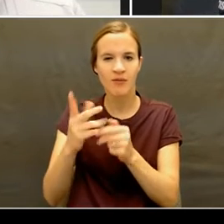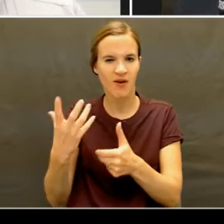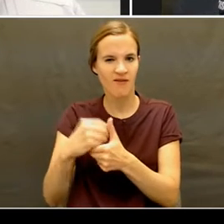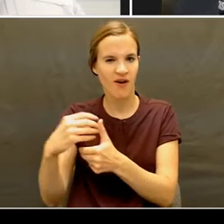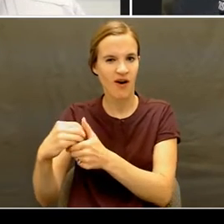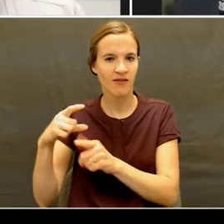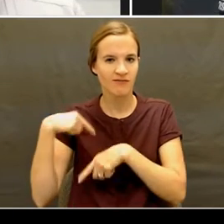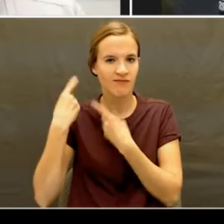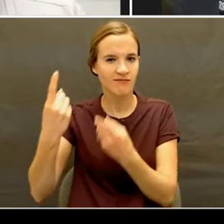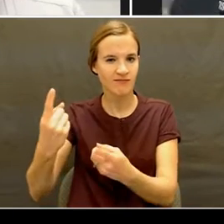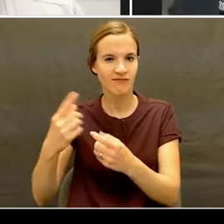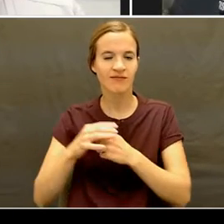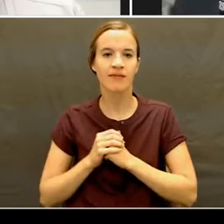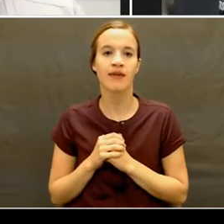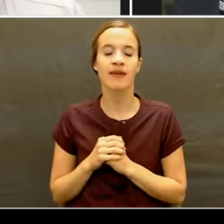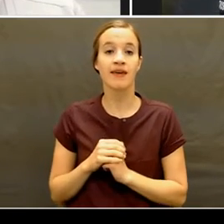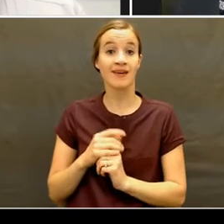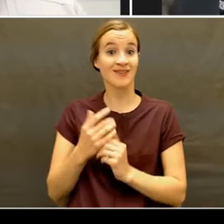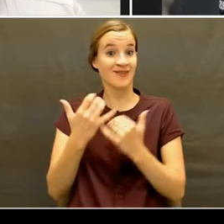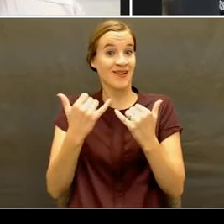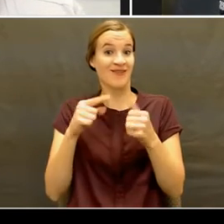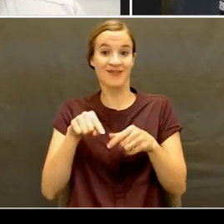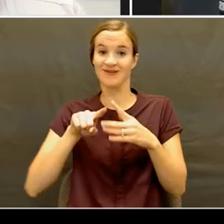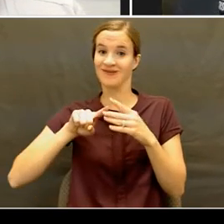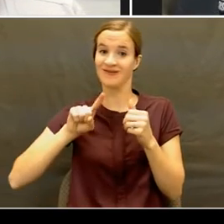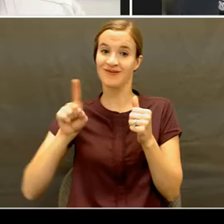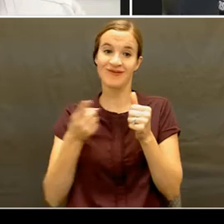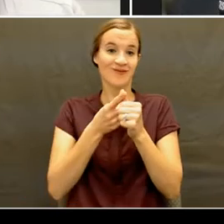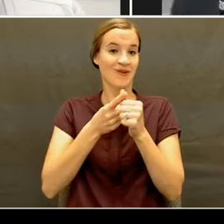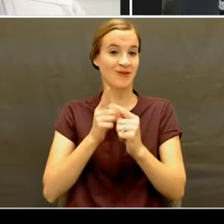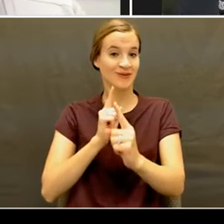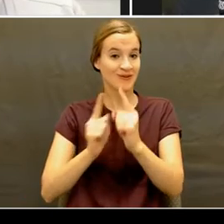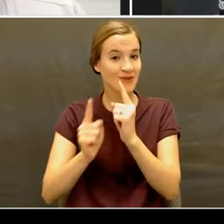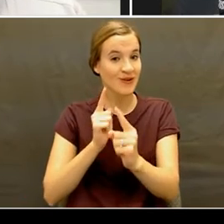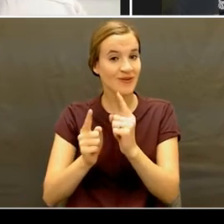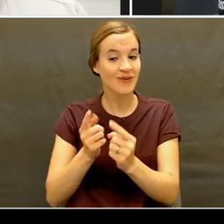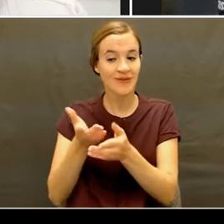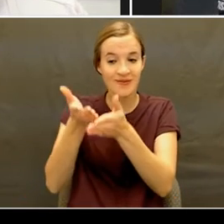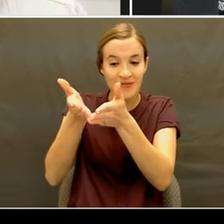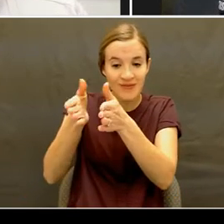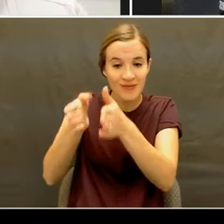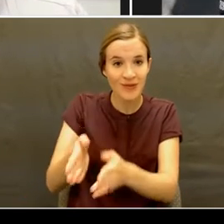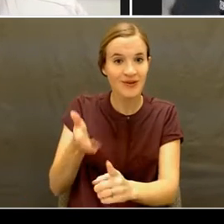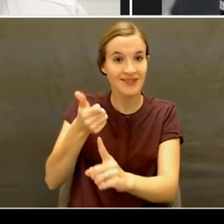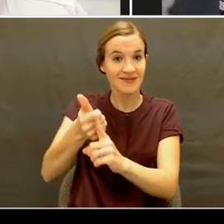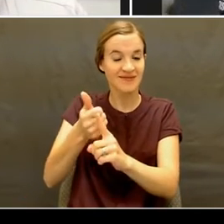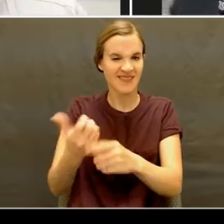uh, appropriately has been recording the history of the Independent Living Rights Movement, uh, and